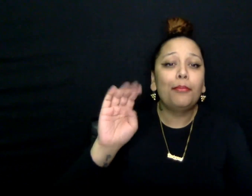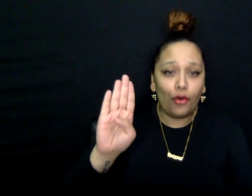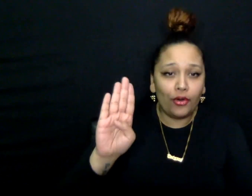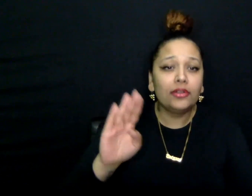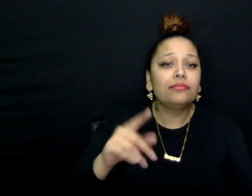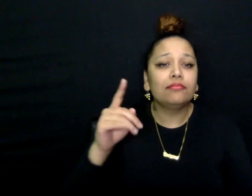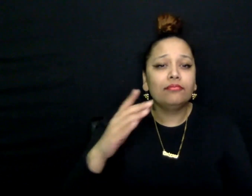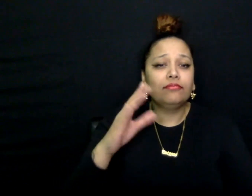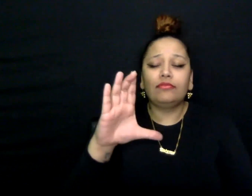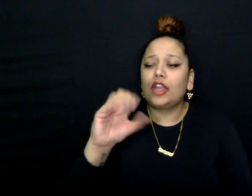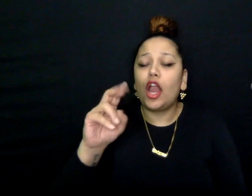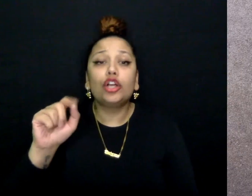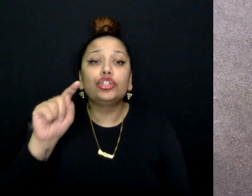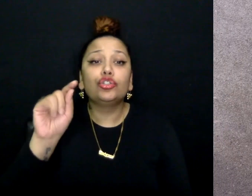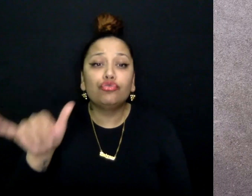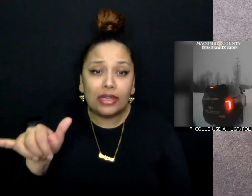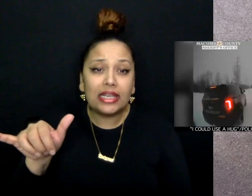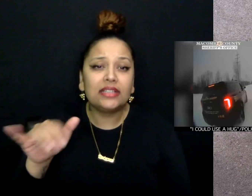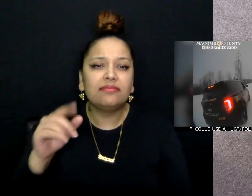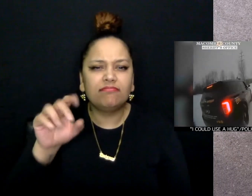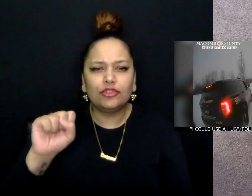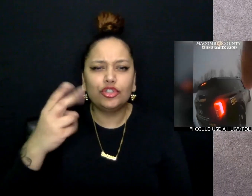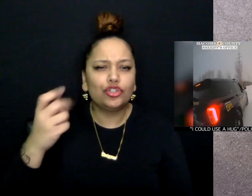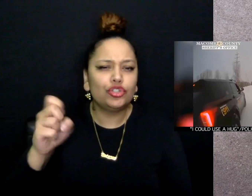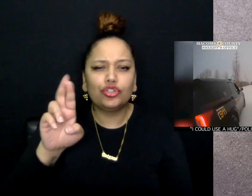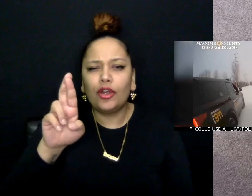The vouchers are good to use through the end of the year.